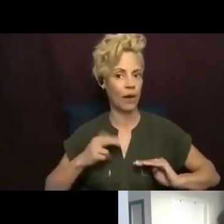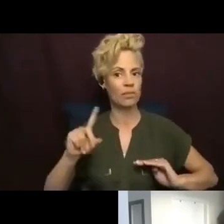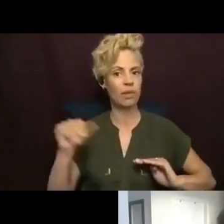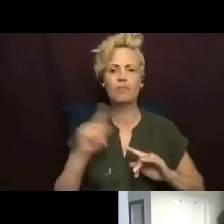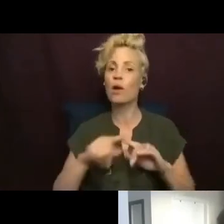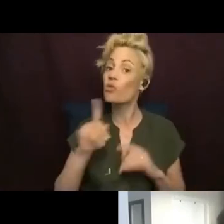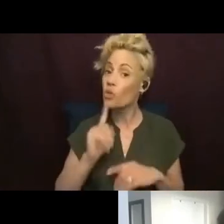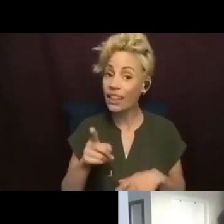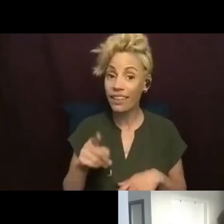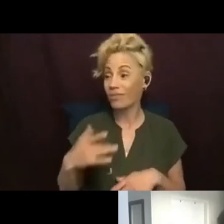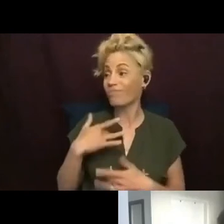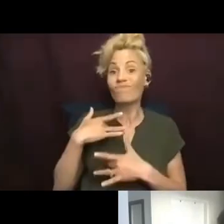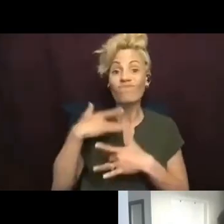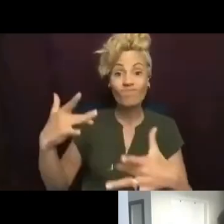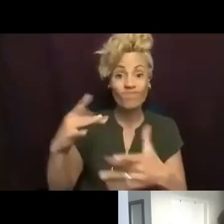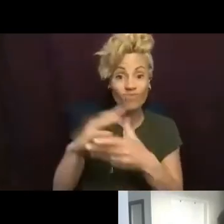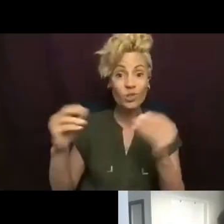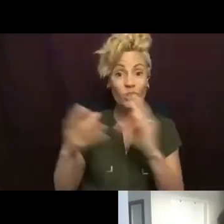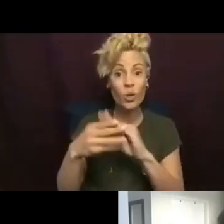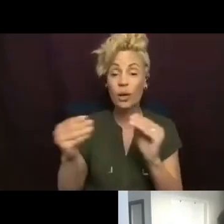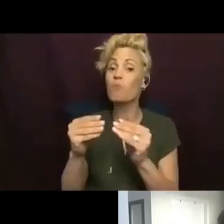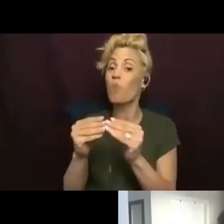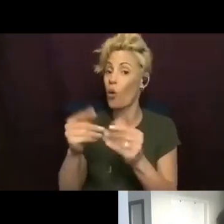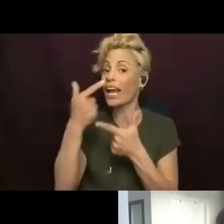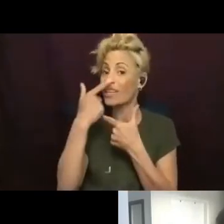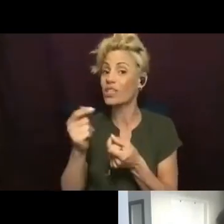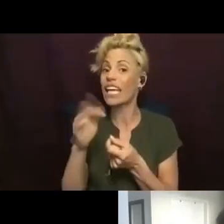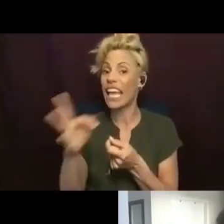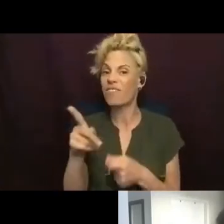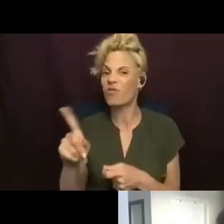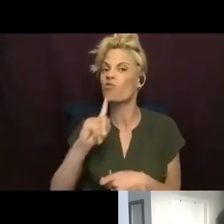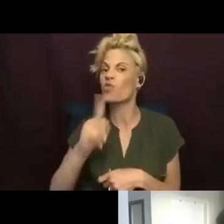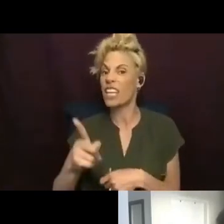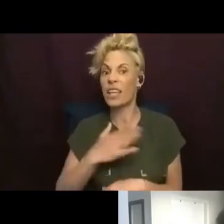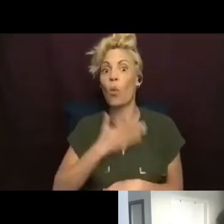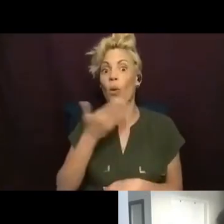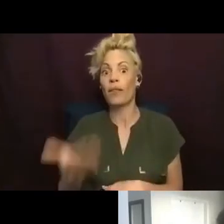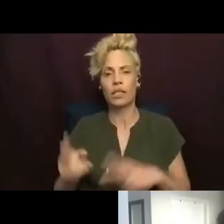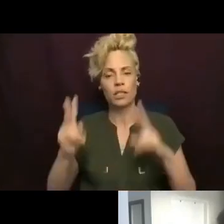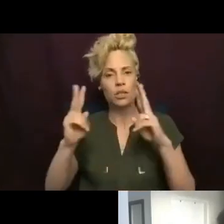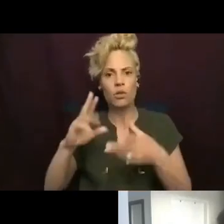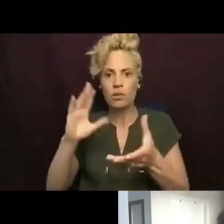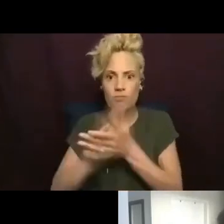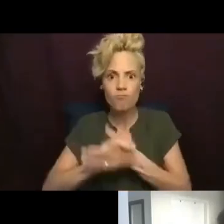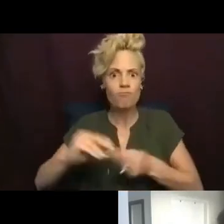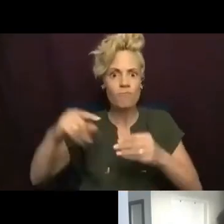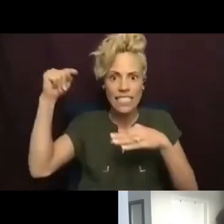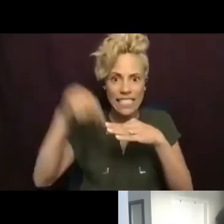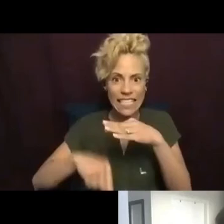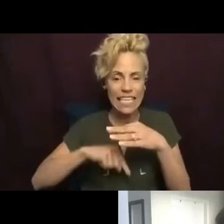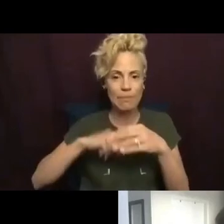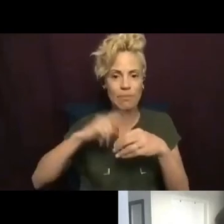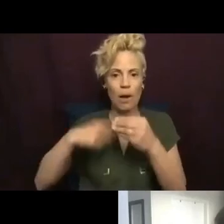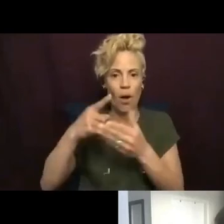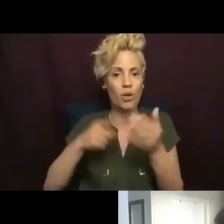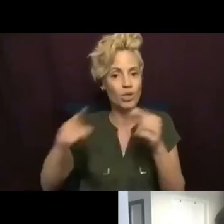if we're willing to go a little deeper into what's actually going on. And the other thing I would say is,